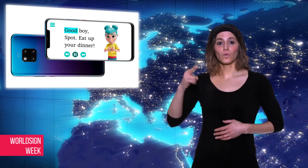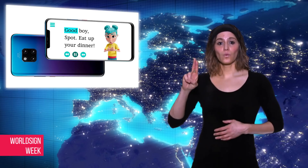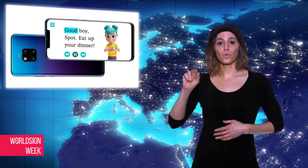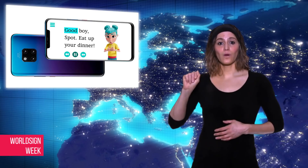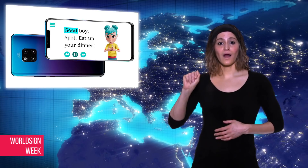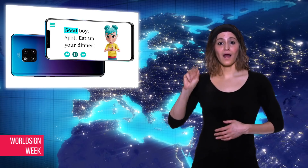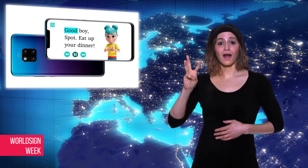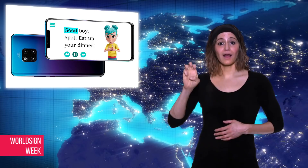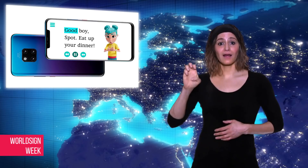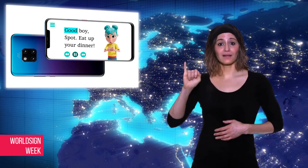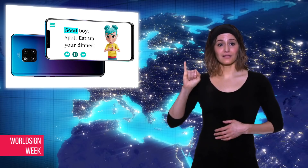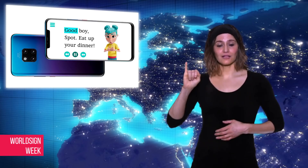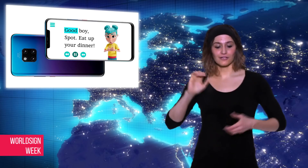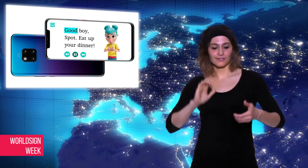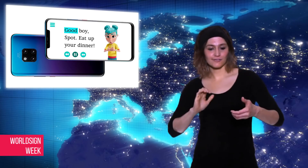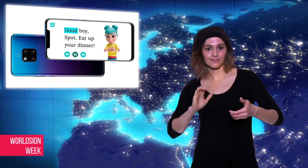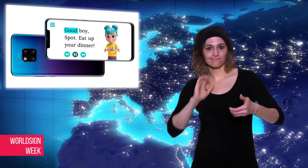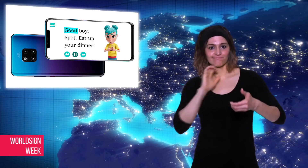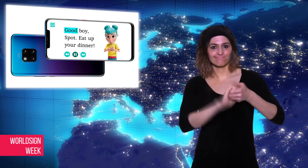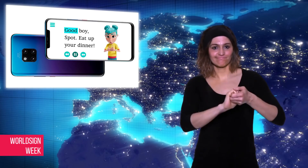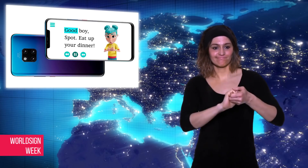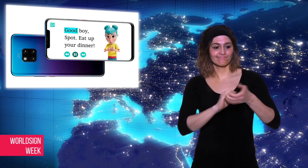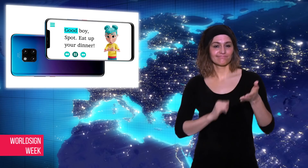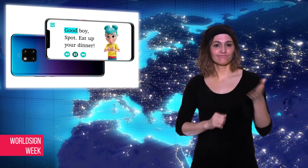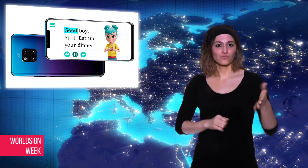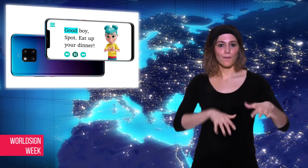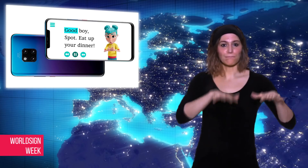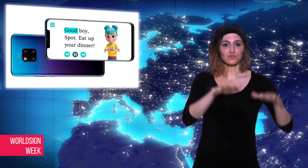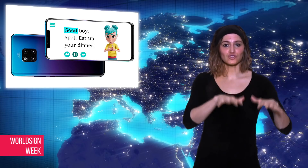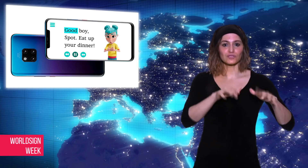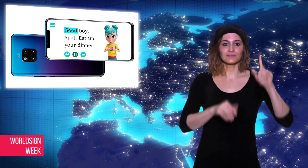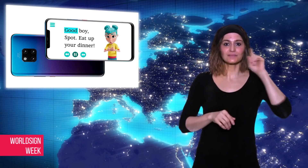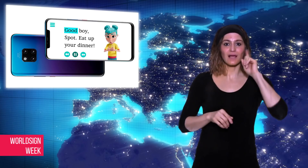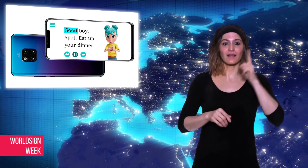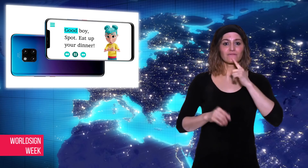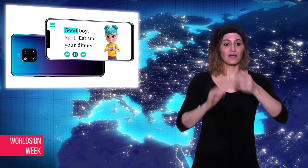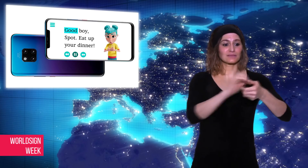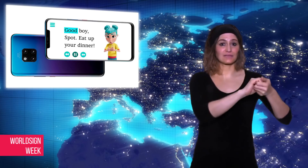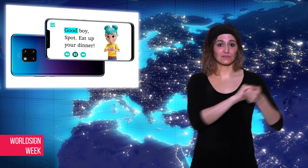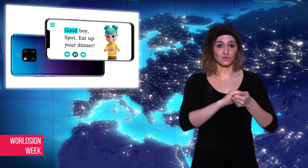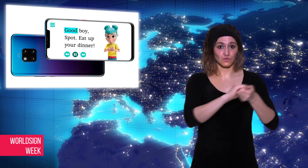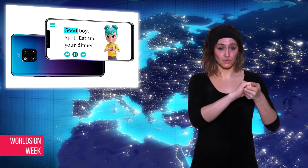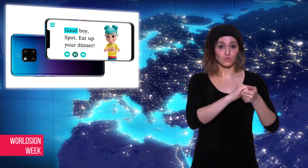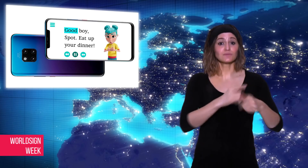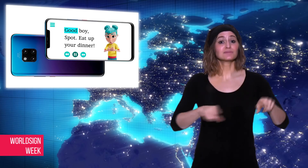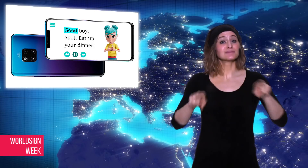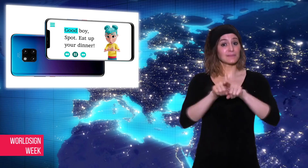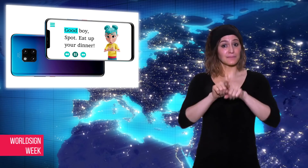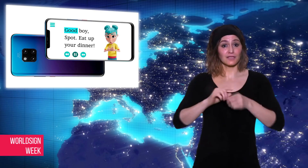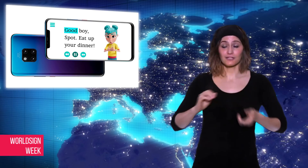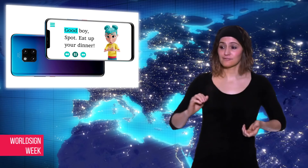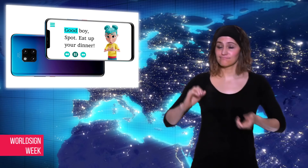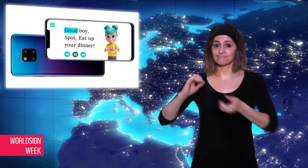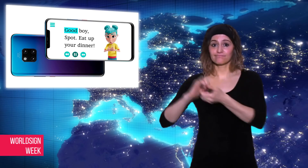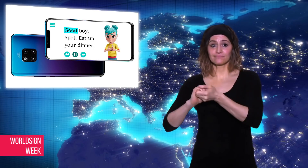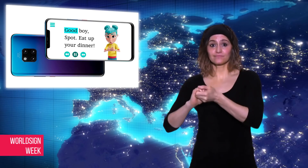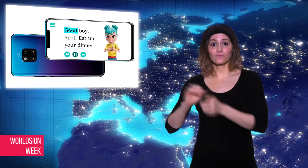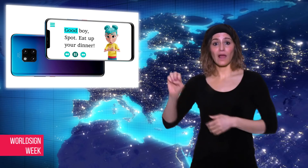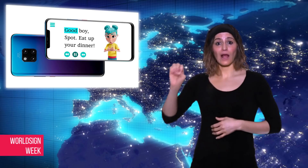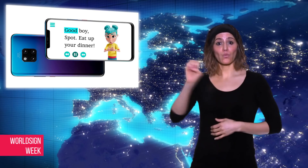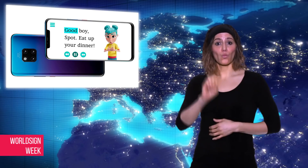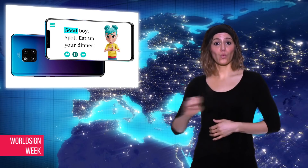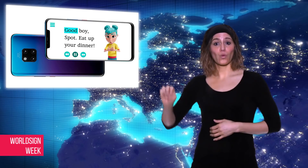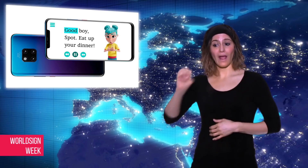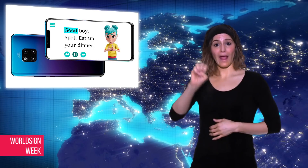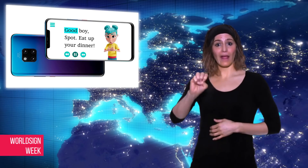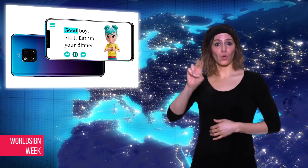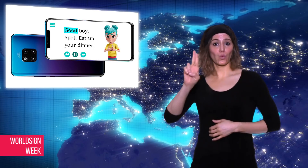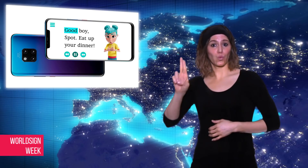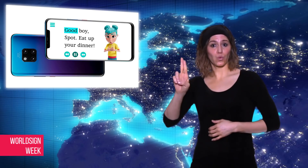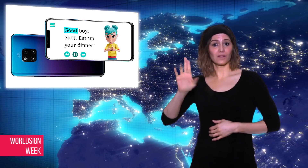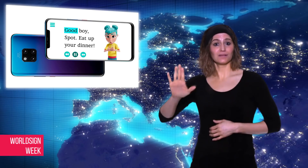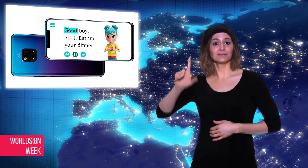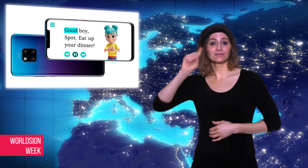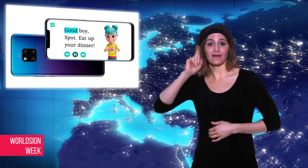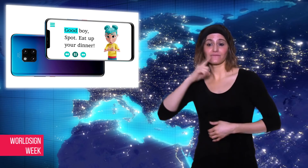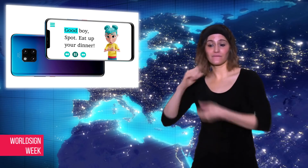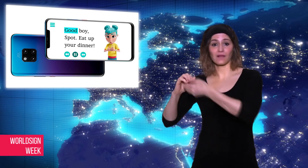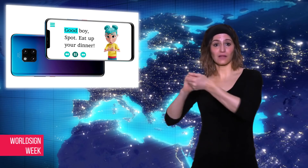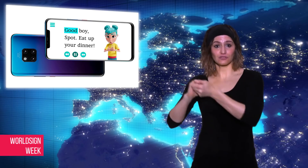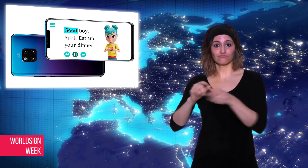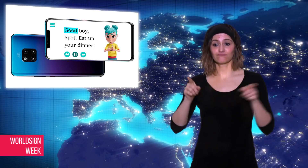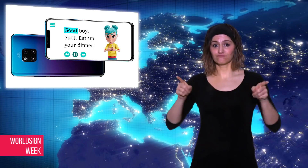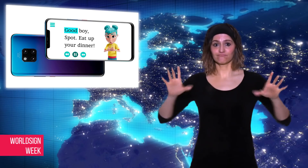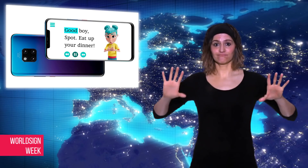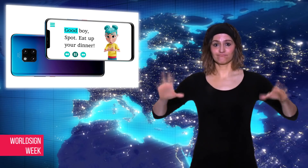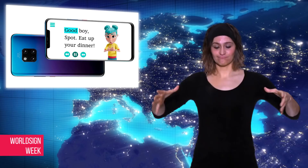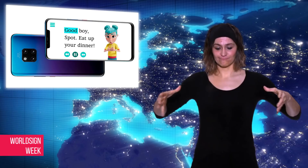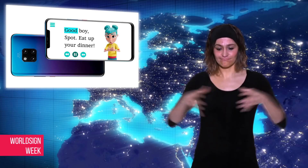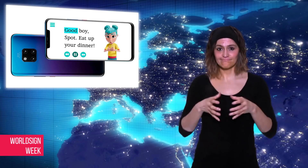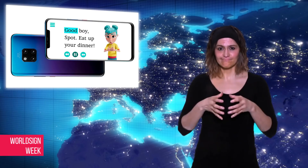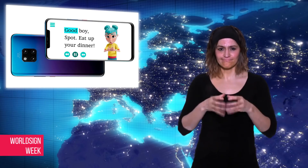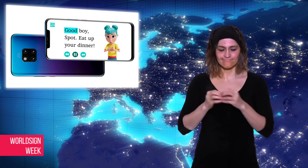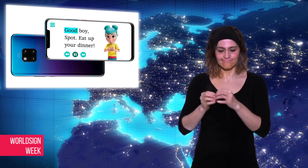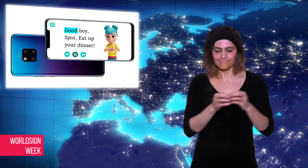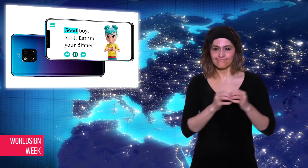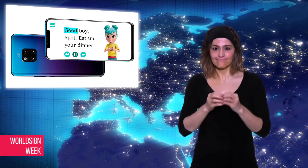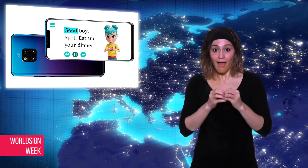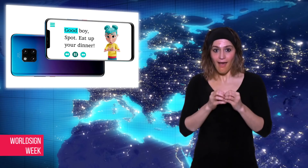Huawei collaborated with the British Deaf Association and